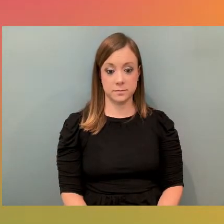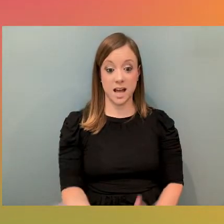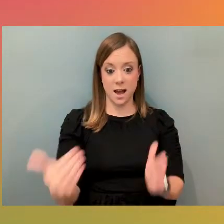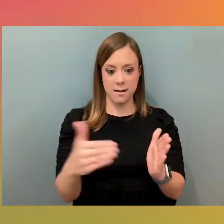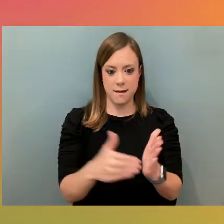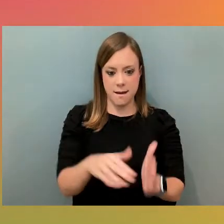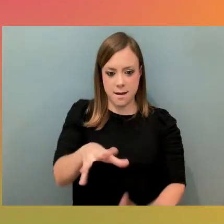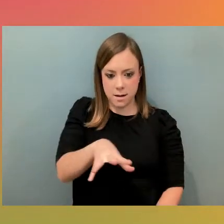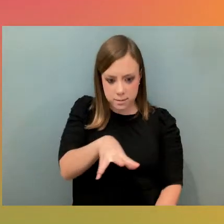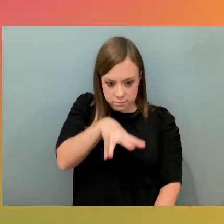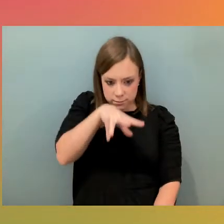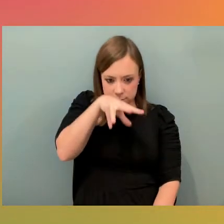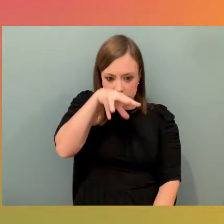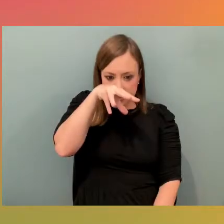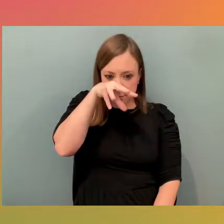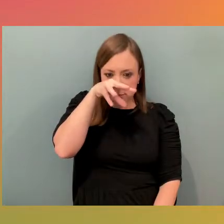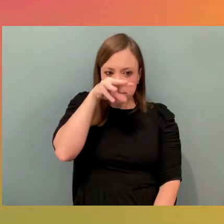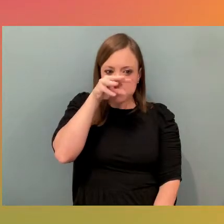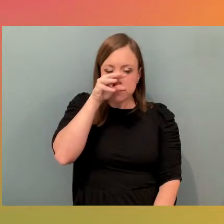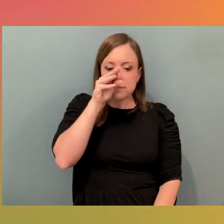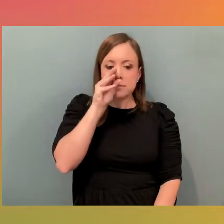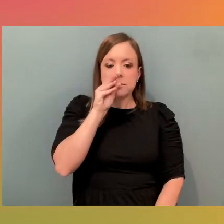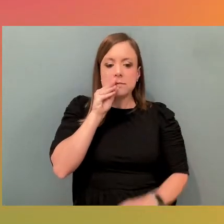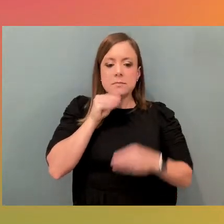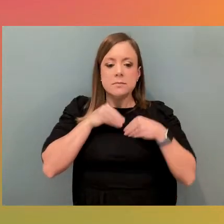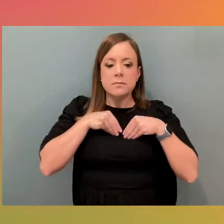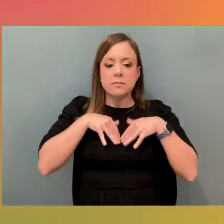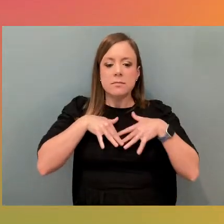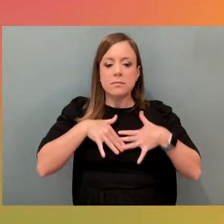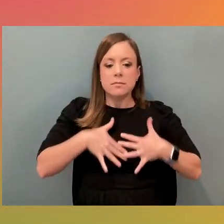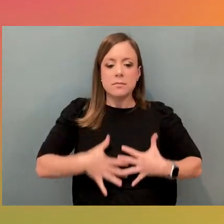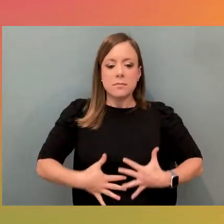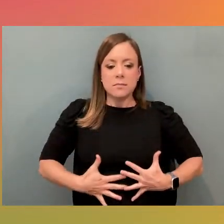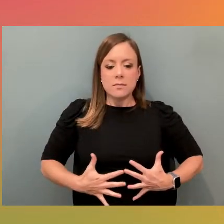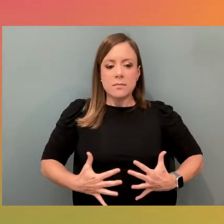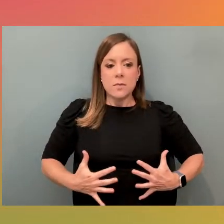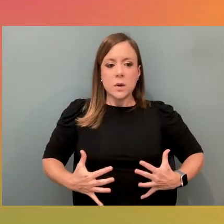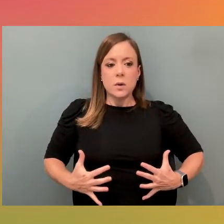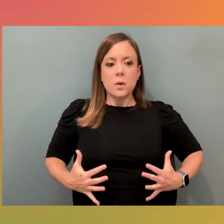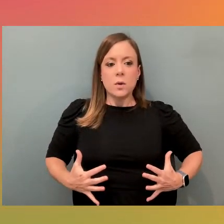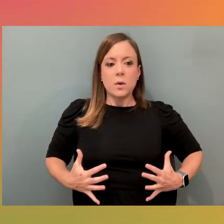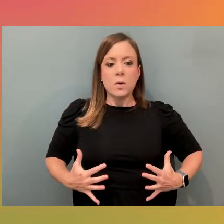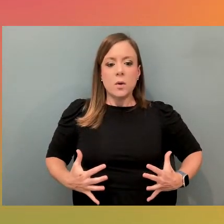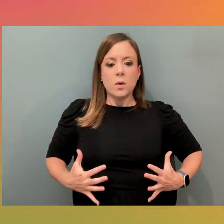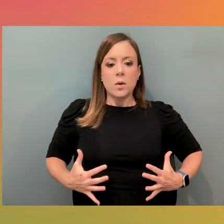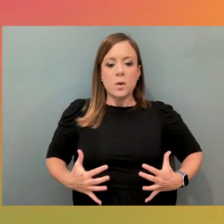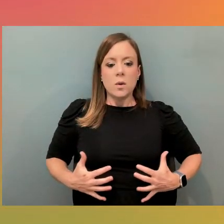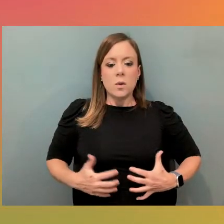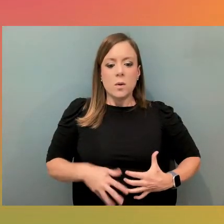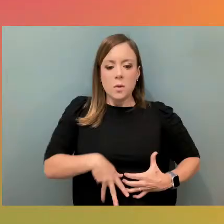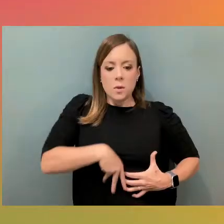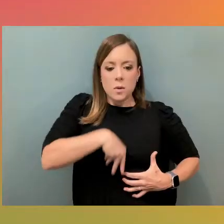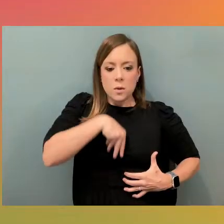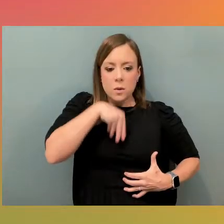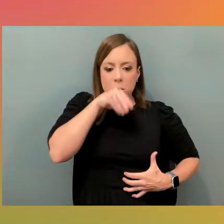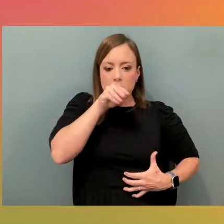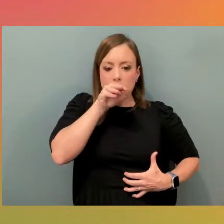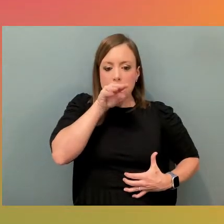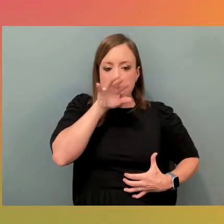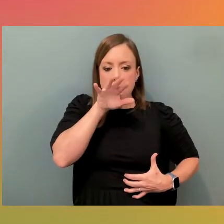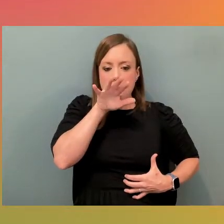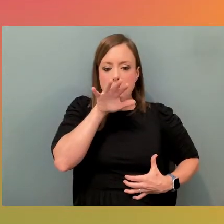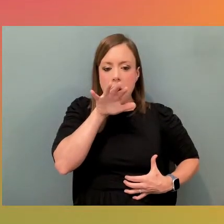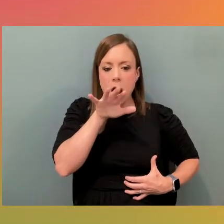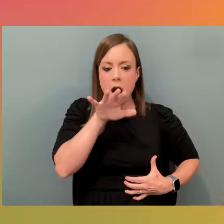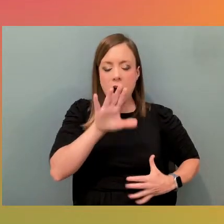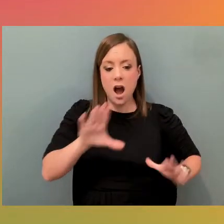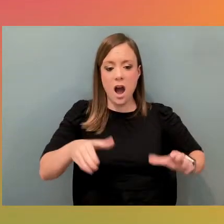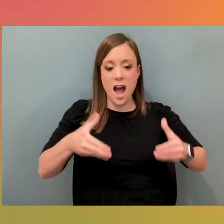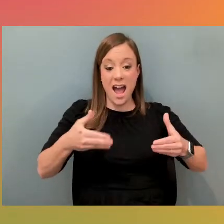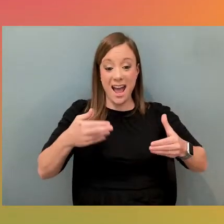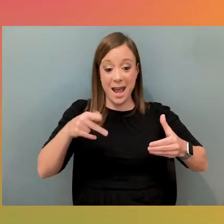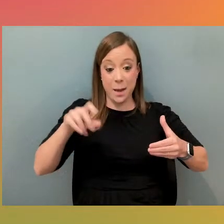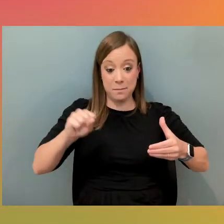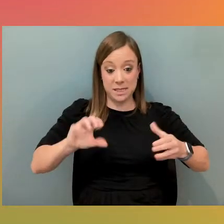AND A LONG EXHALE OUT.